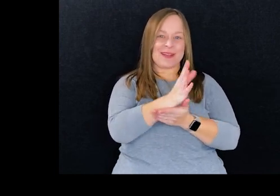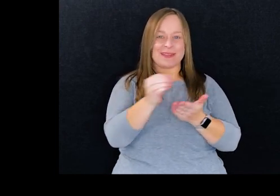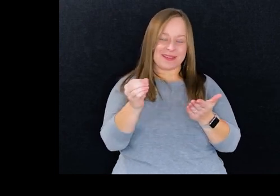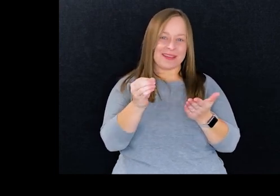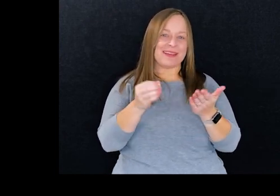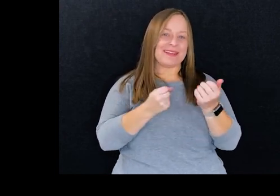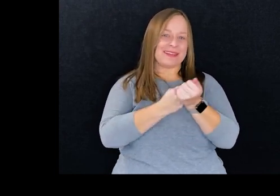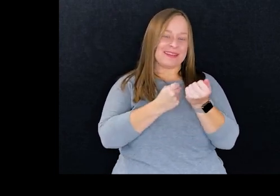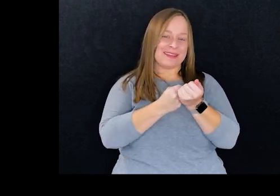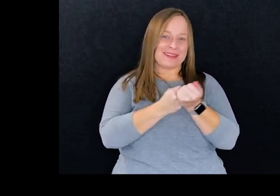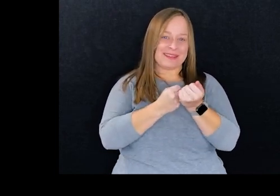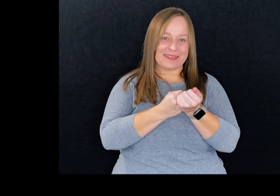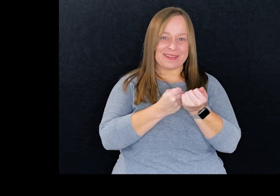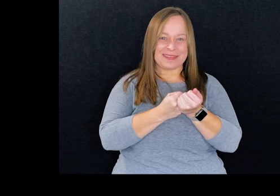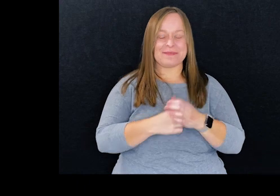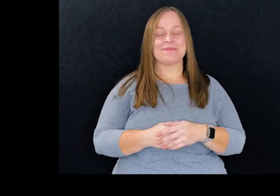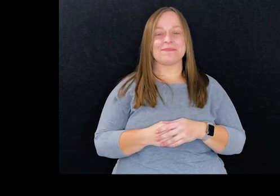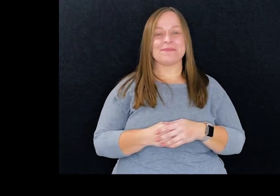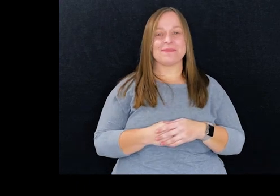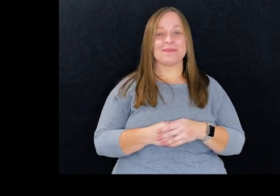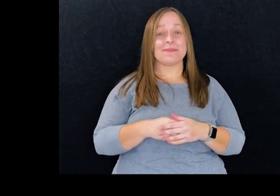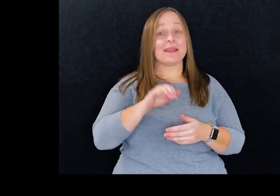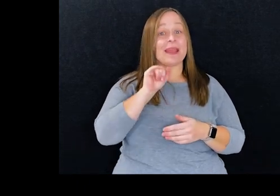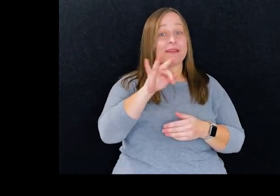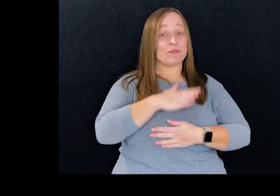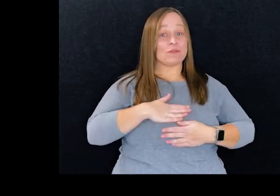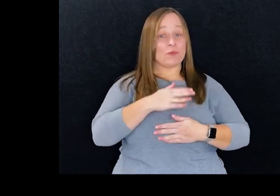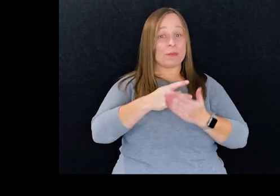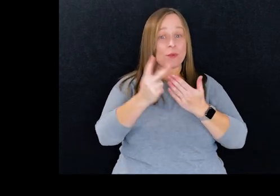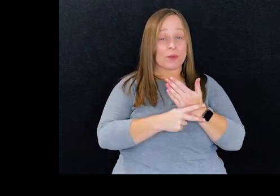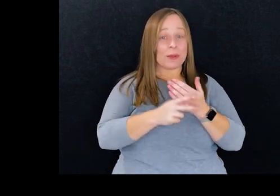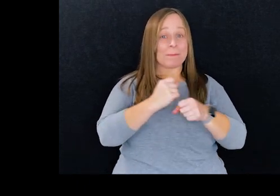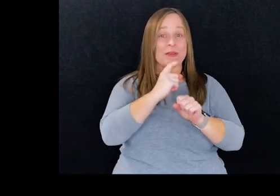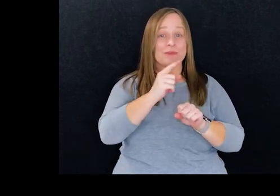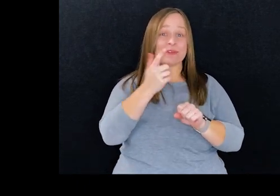your source for disability rights and advocacy. If you enjoyed our program, make sure